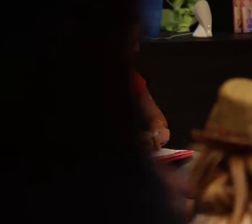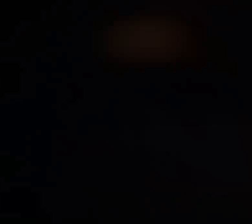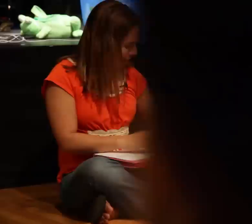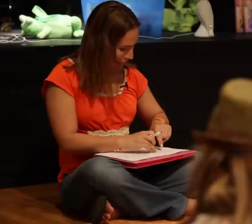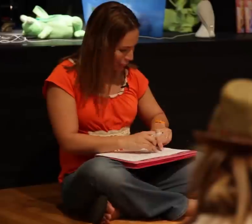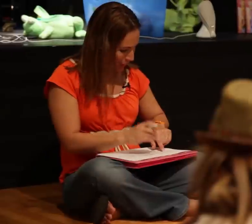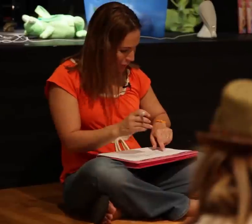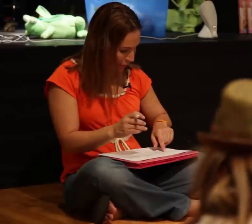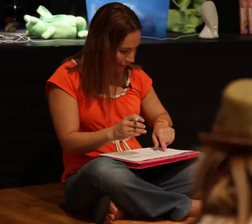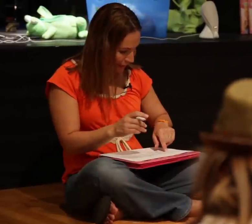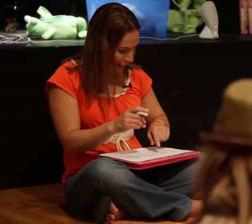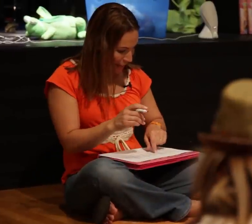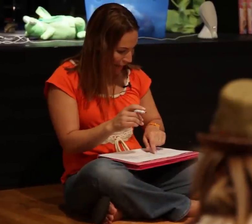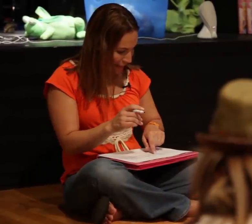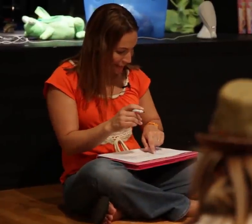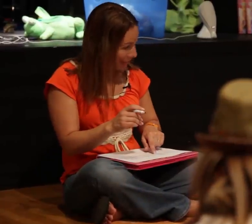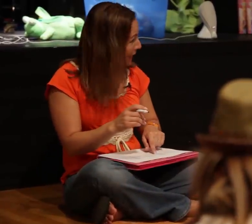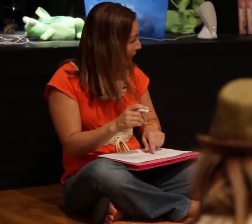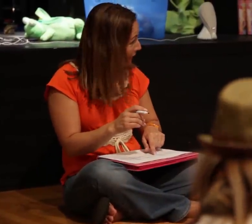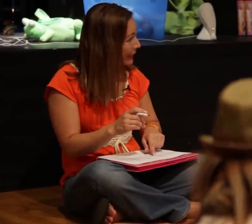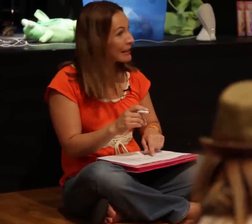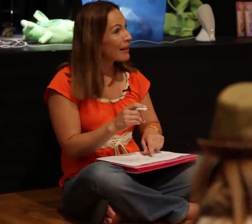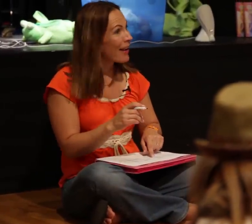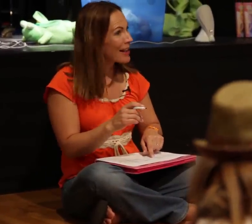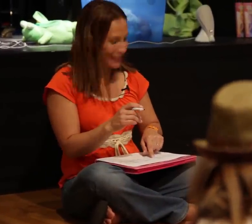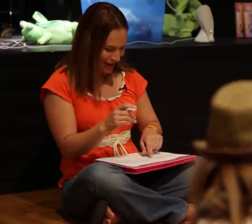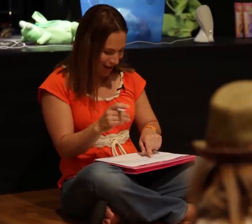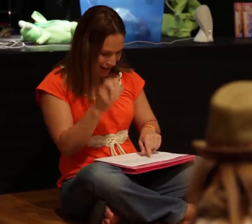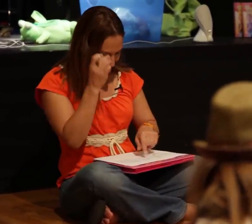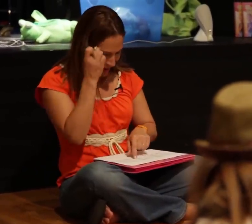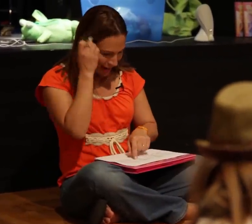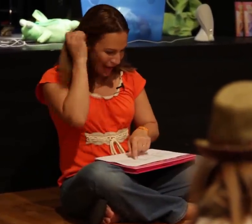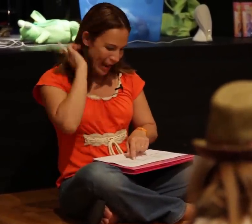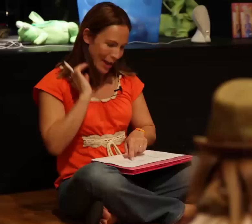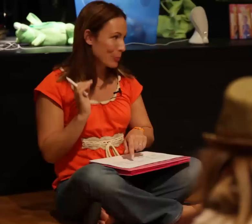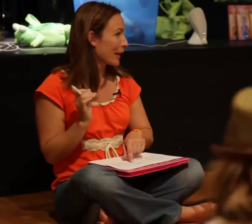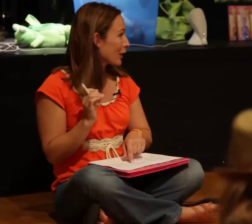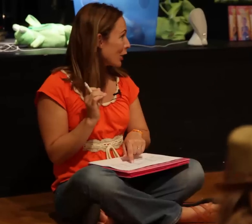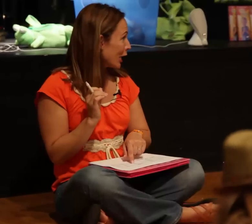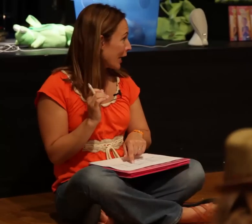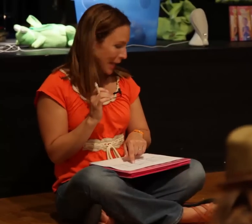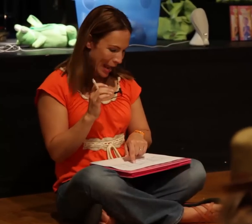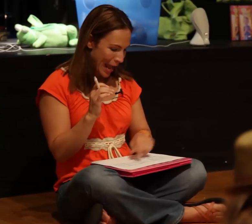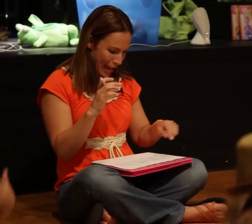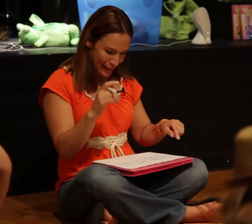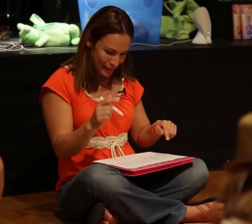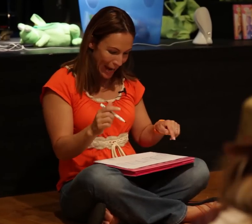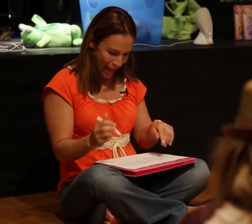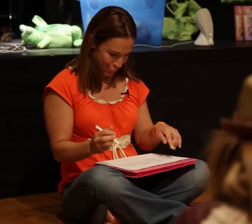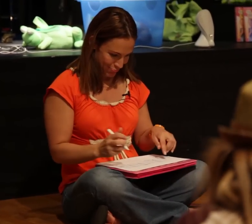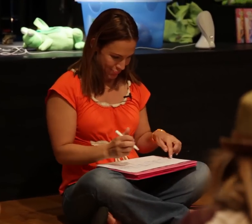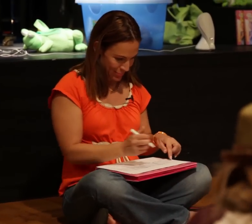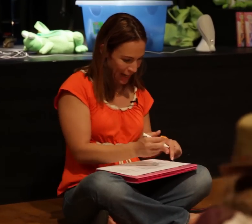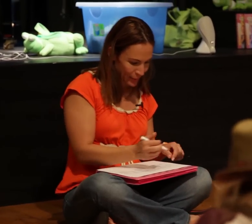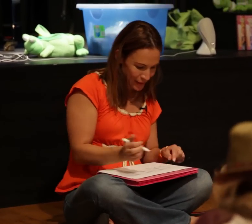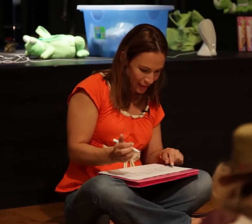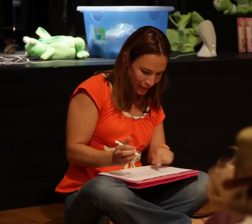So we have Shaylee and Tianna and Peter and dad. Named?